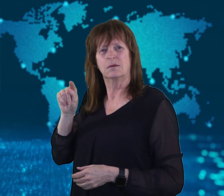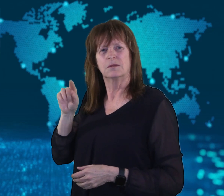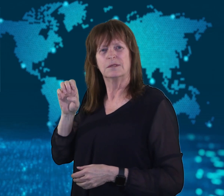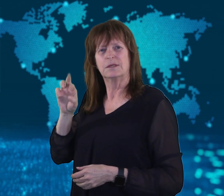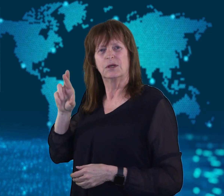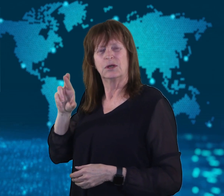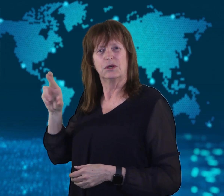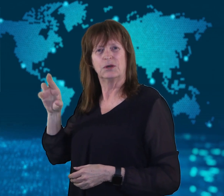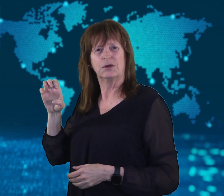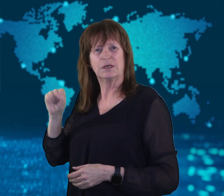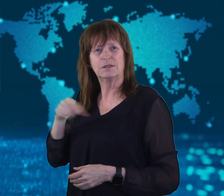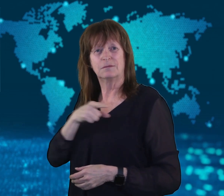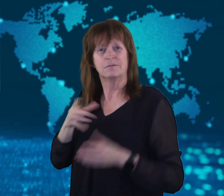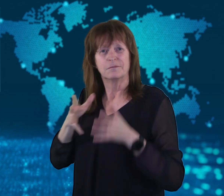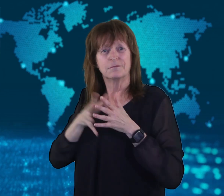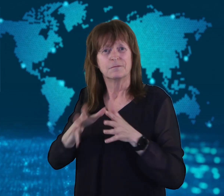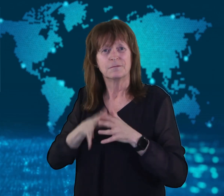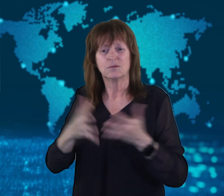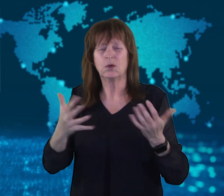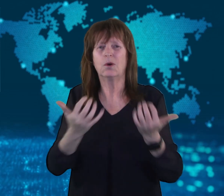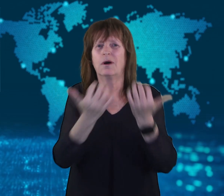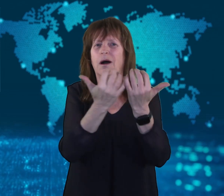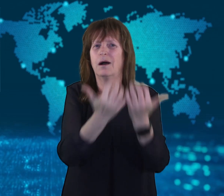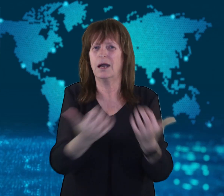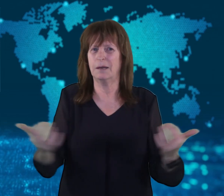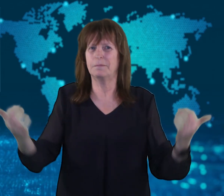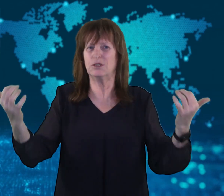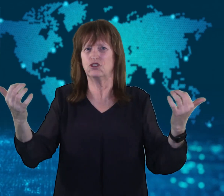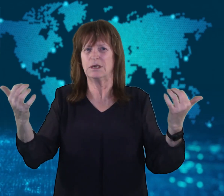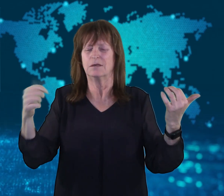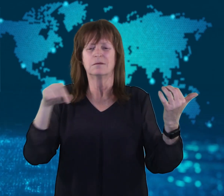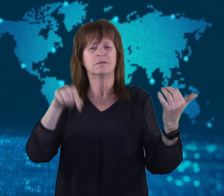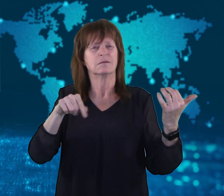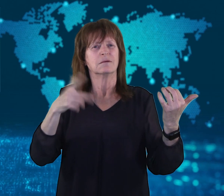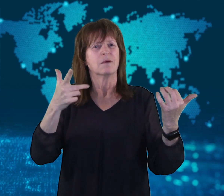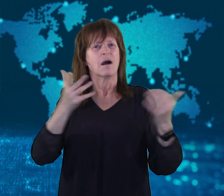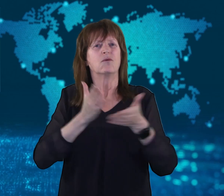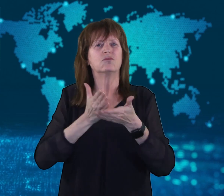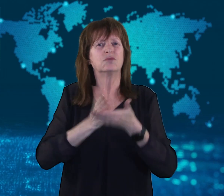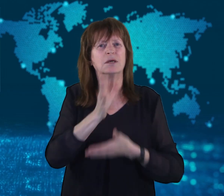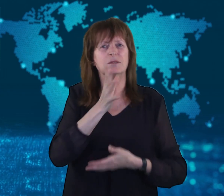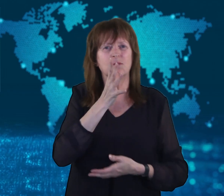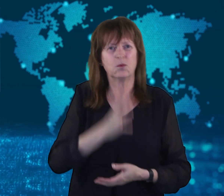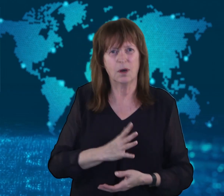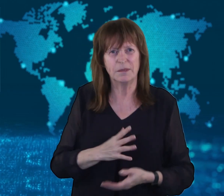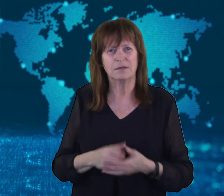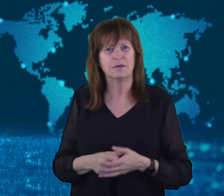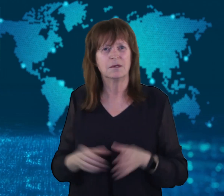while speaking to the Commission on the Status of Women,